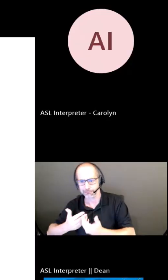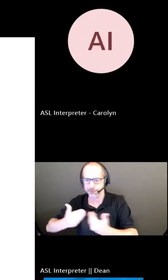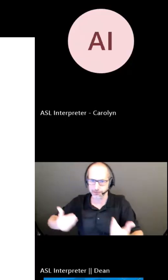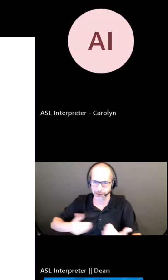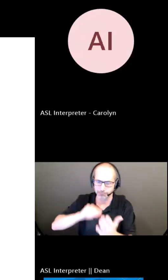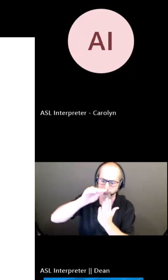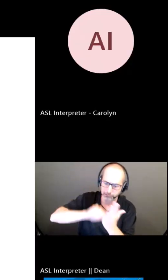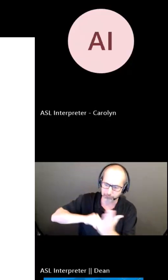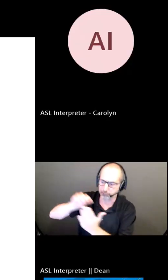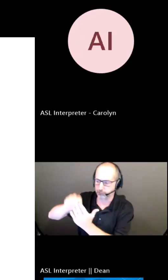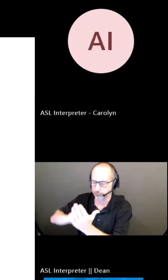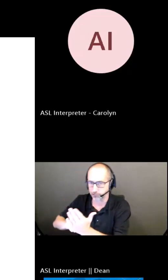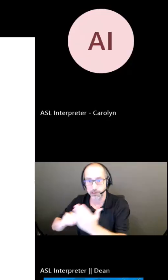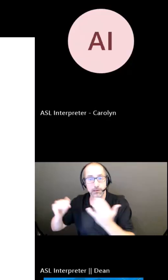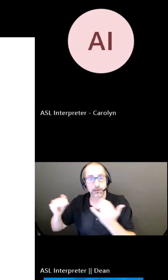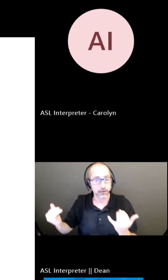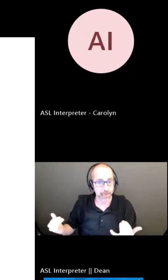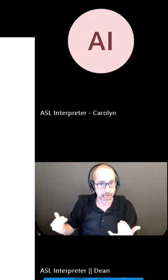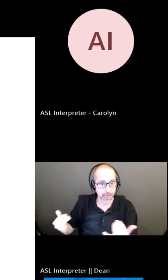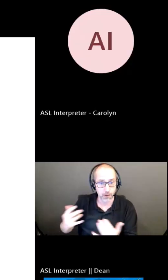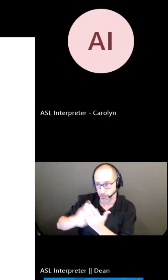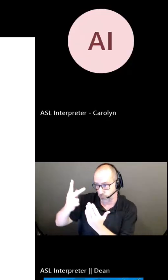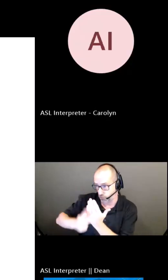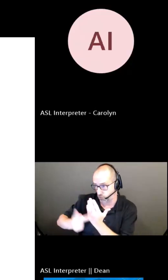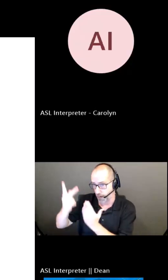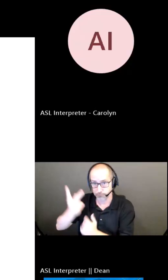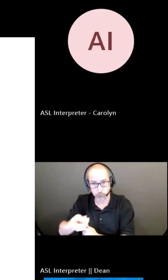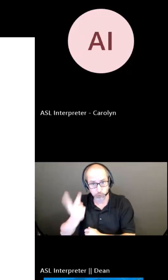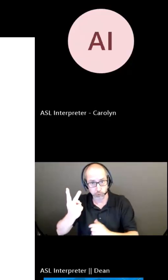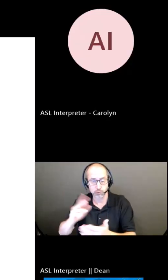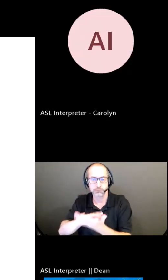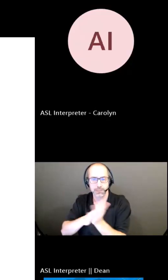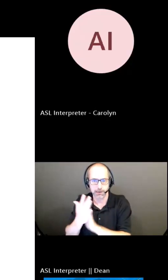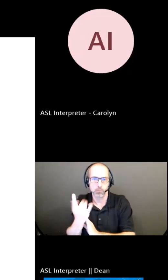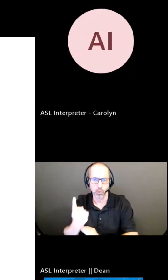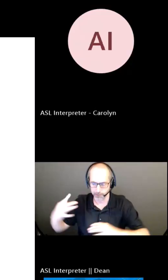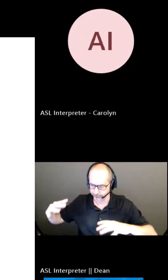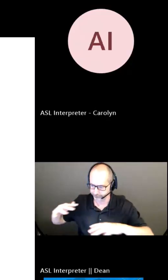These programs have now been merged into one program called Arts Across Canada and